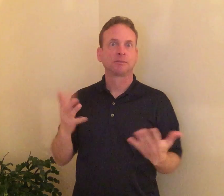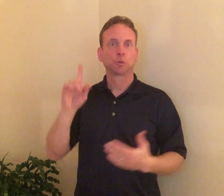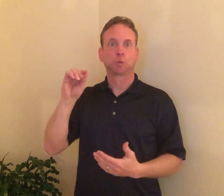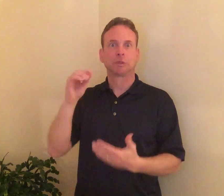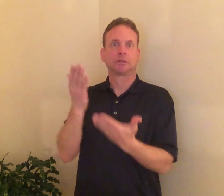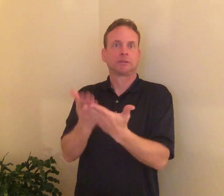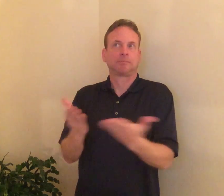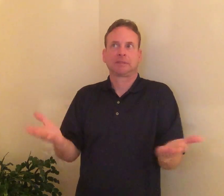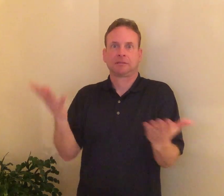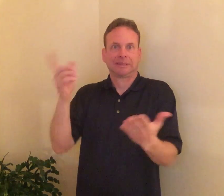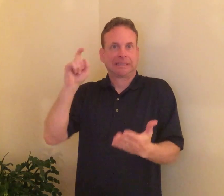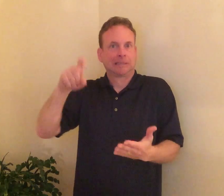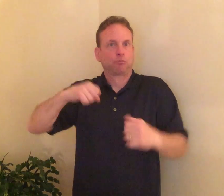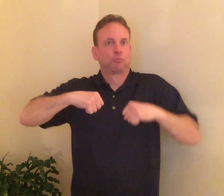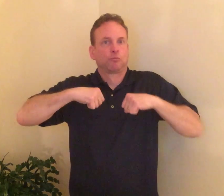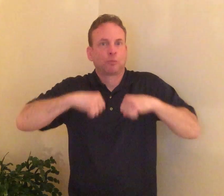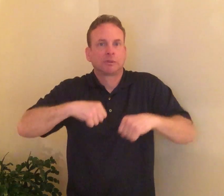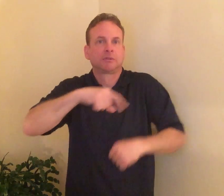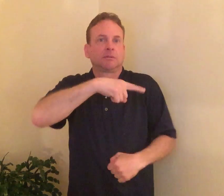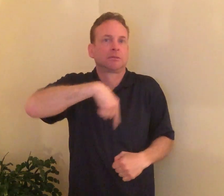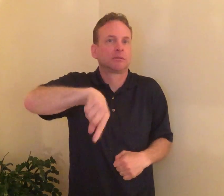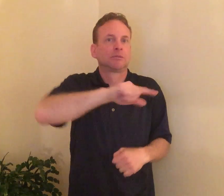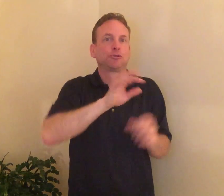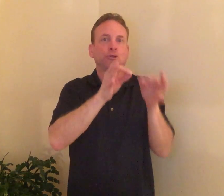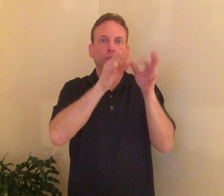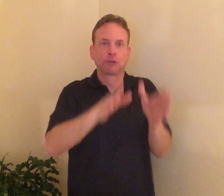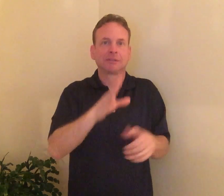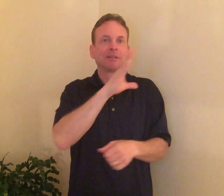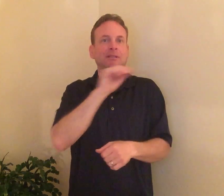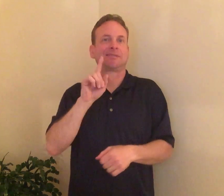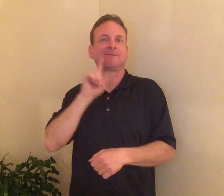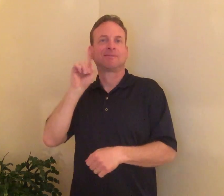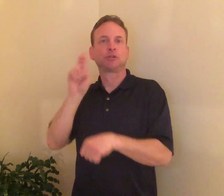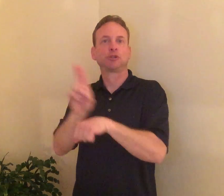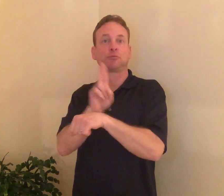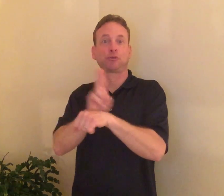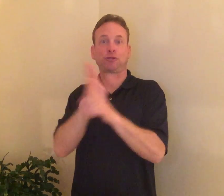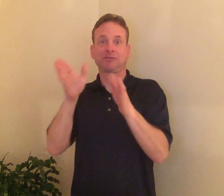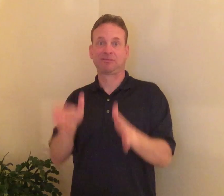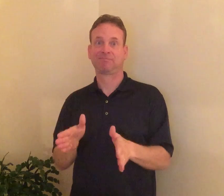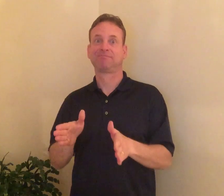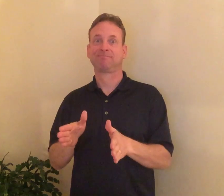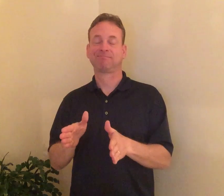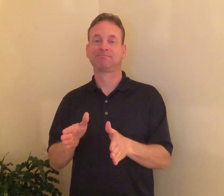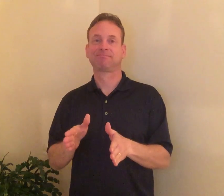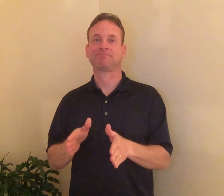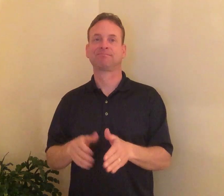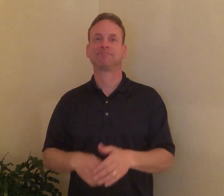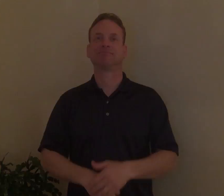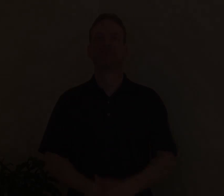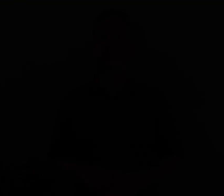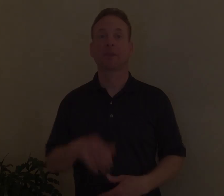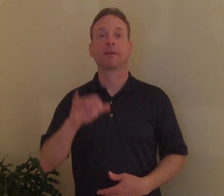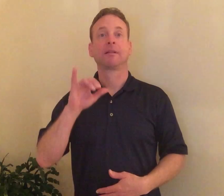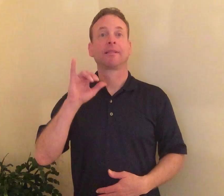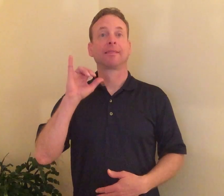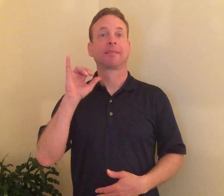Many of the responses implored RID to get involved and protect the interpreters and deaf consumers.